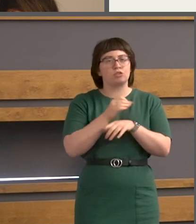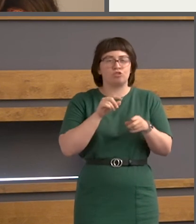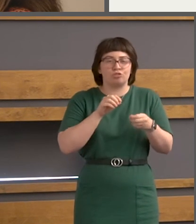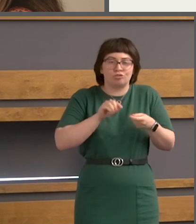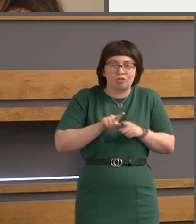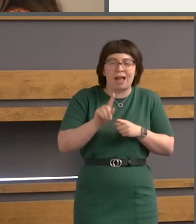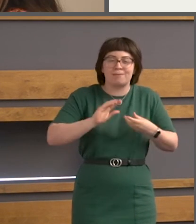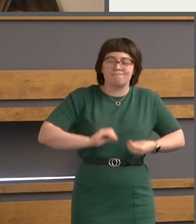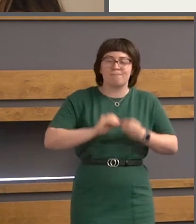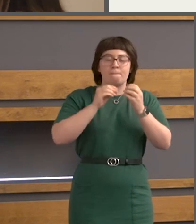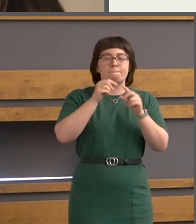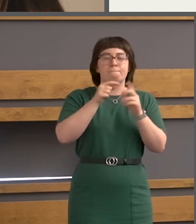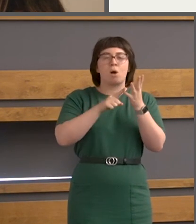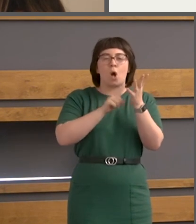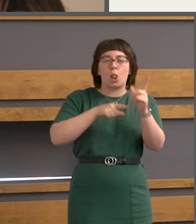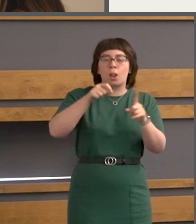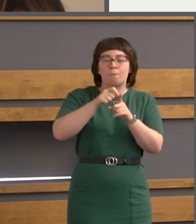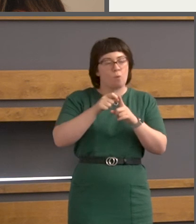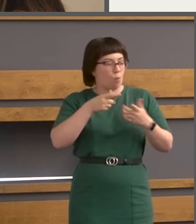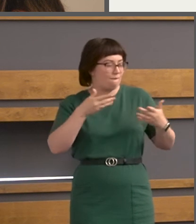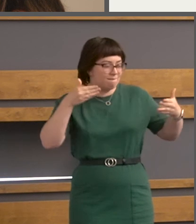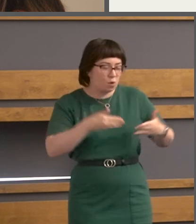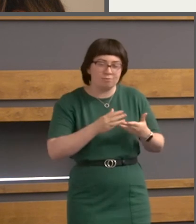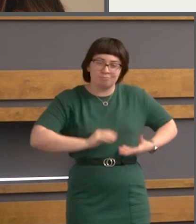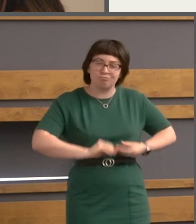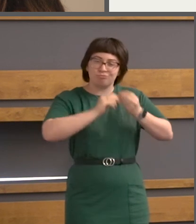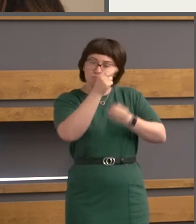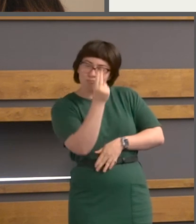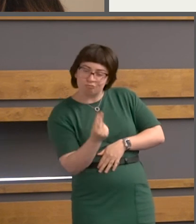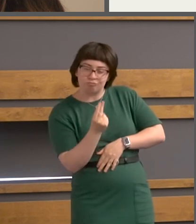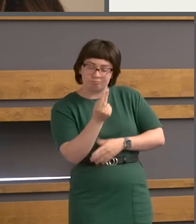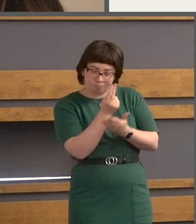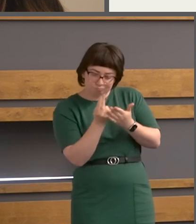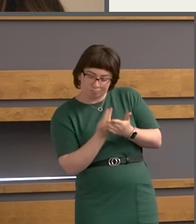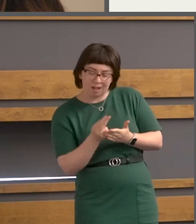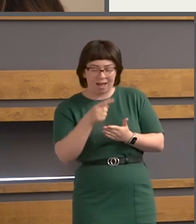or in the studio or working on these drawings, and I think about that very carefully